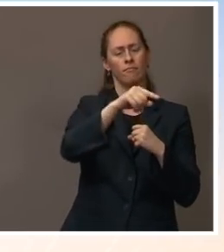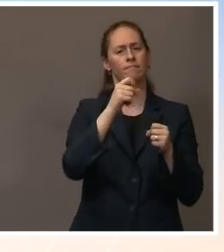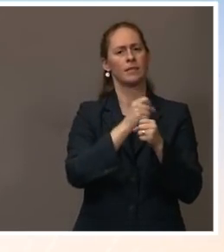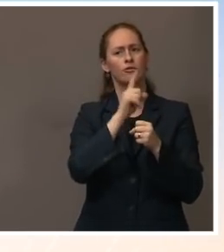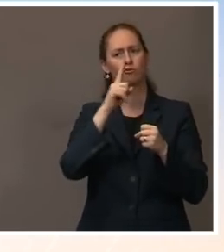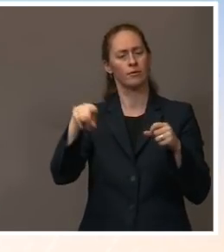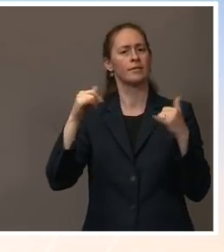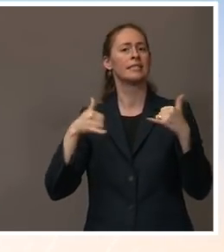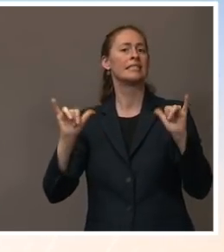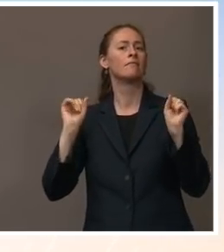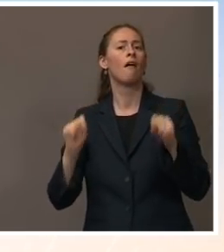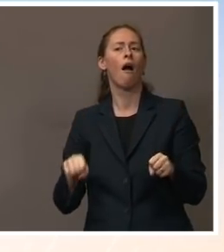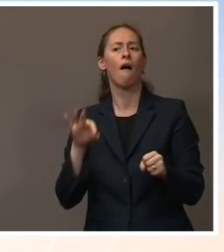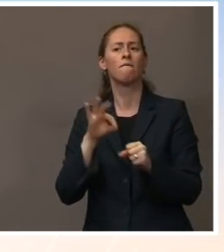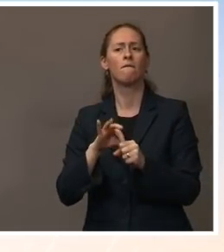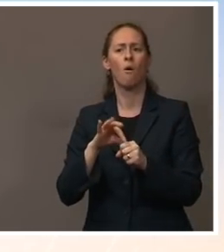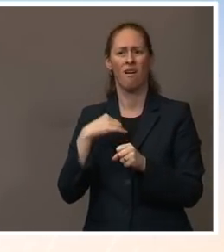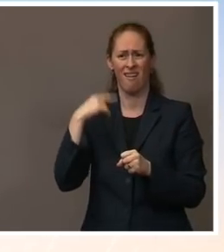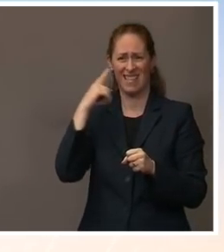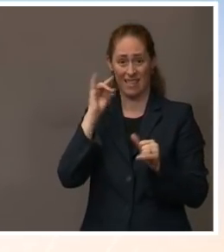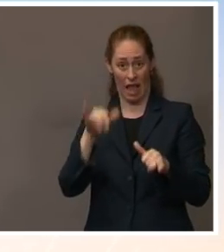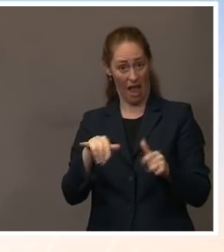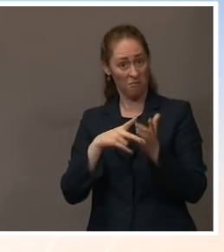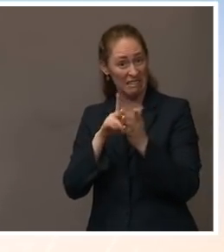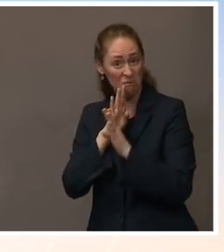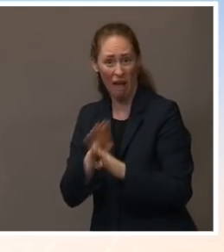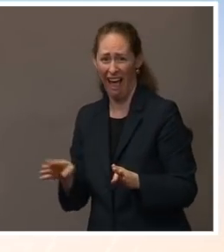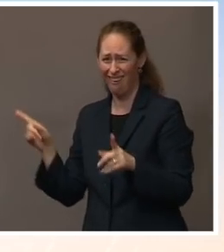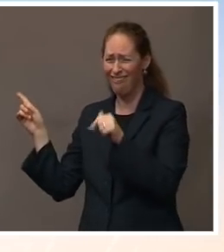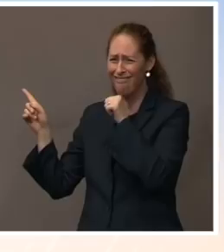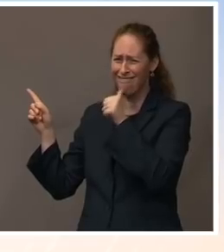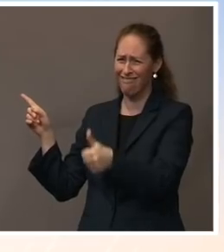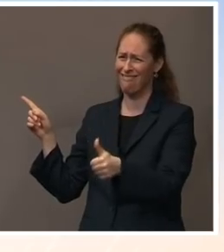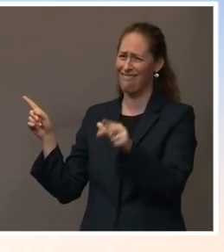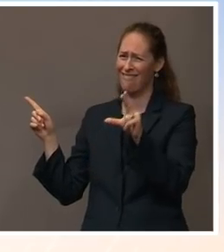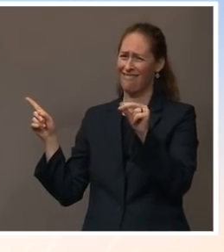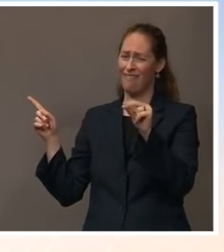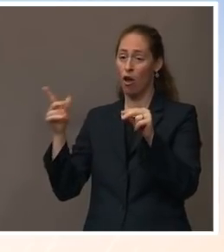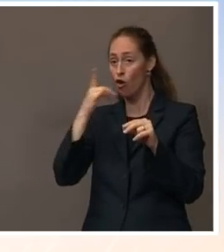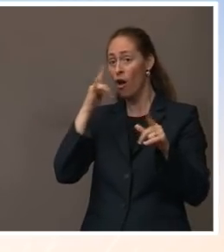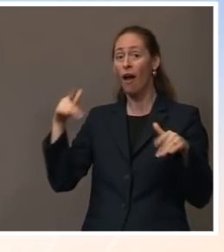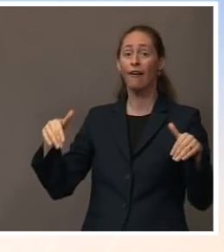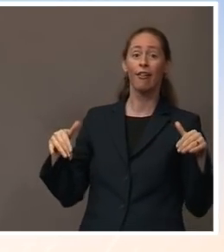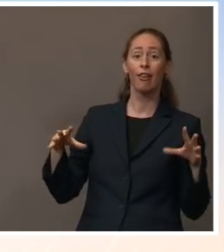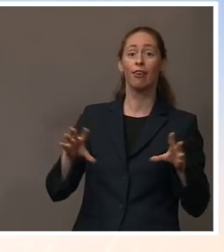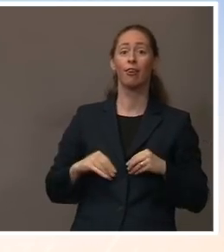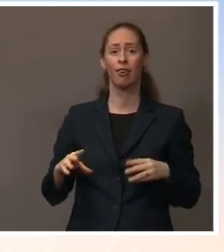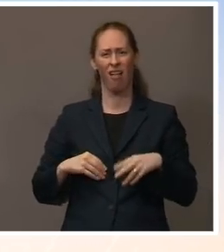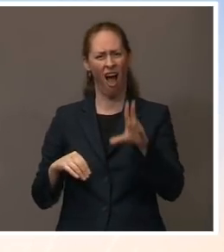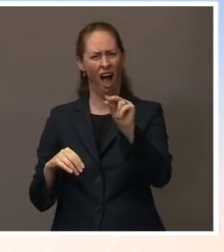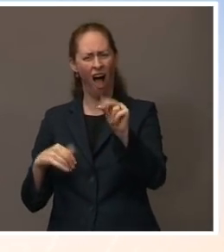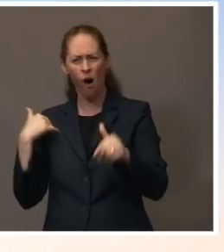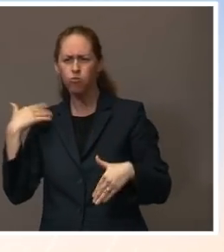I would say that's hardly being silent. That's hardly sitting on the backbench. And we are -- he will be standing with advocates